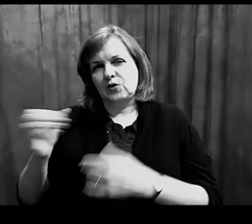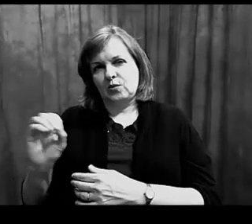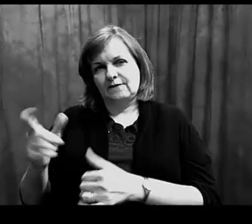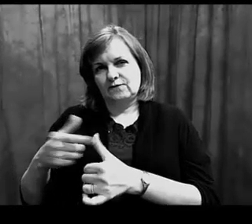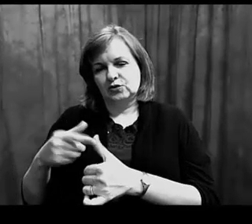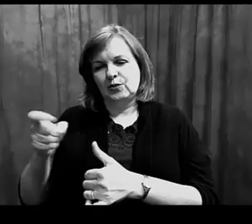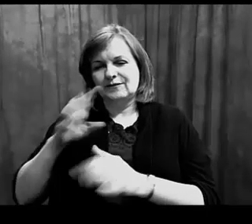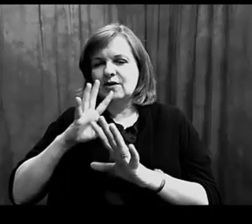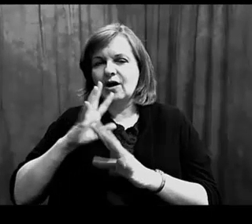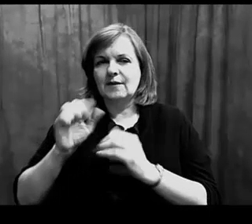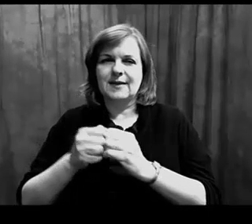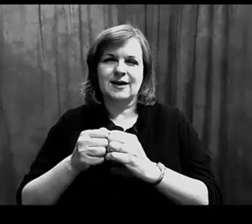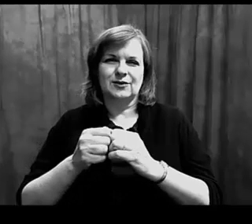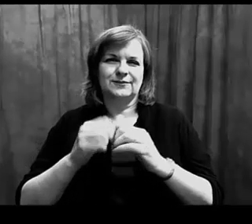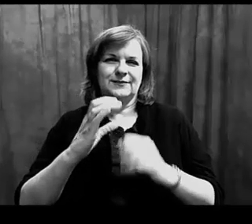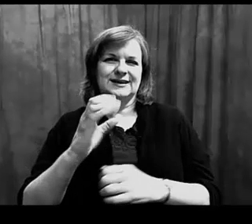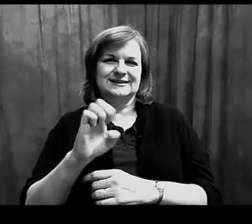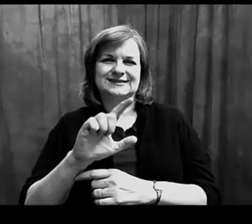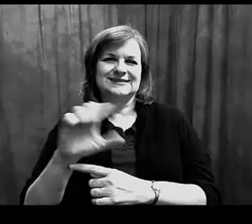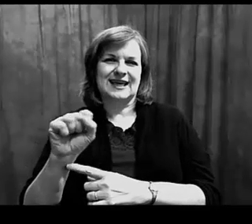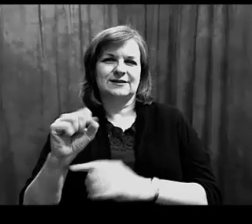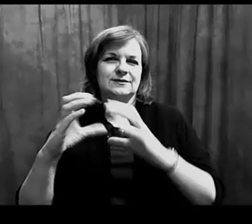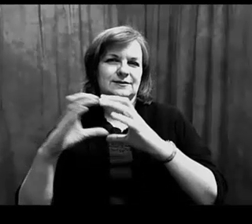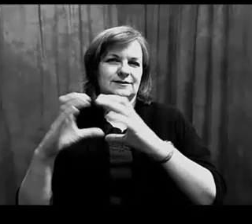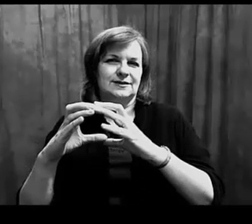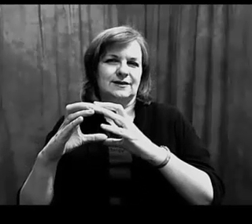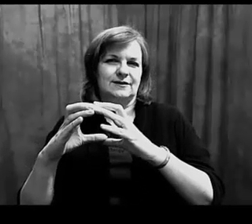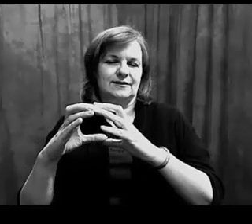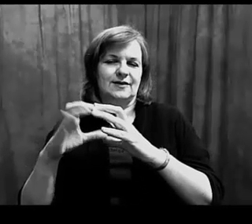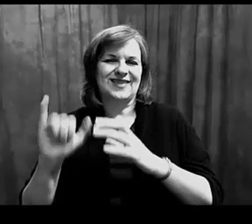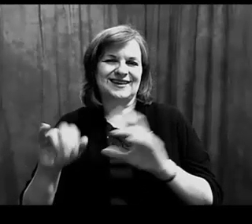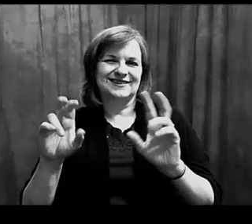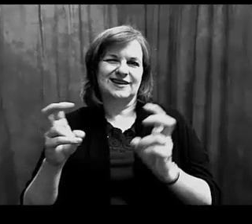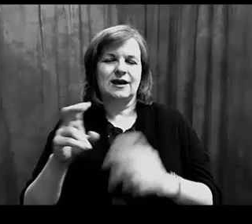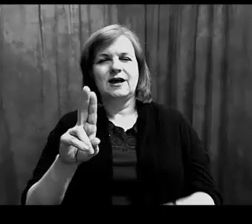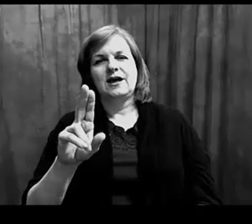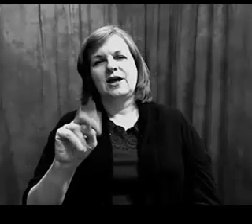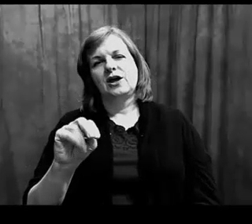because when we're talking about these big picture things we need to understand